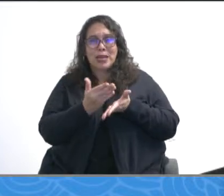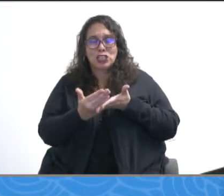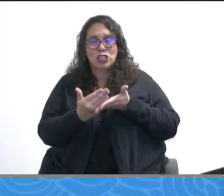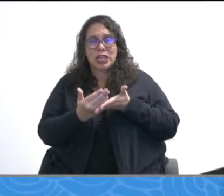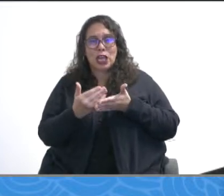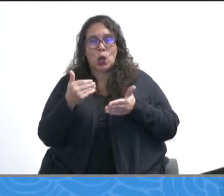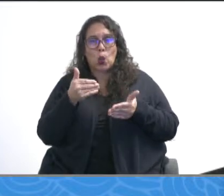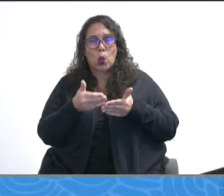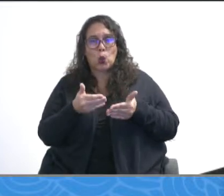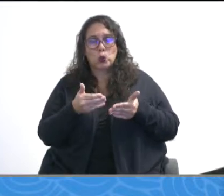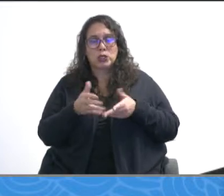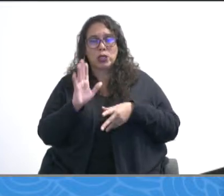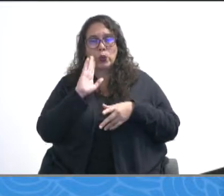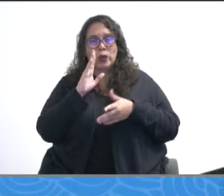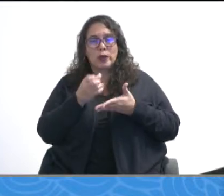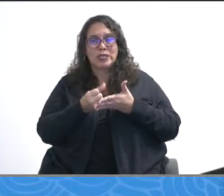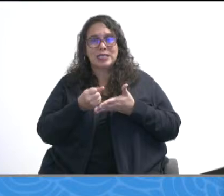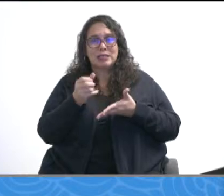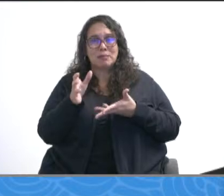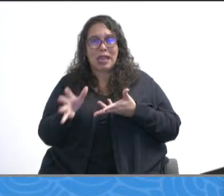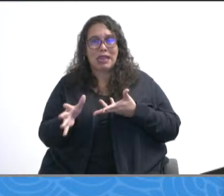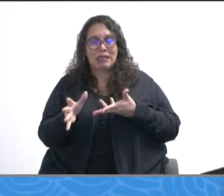and that we're on track to spend them as we anticipated.